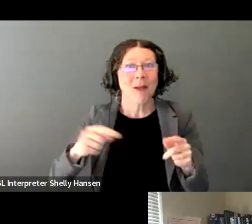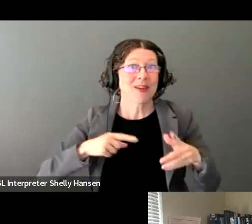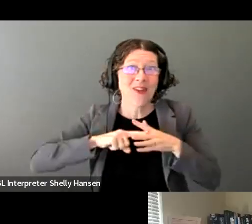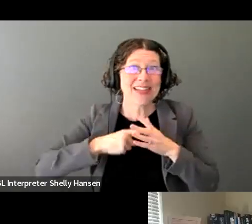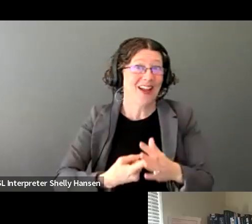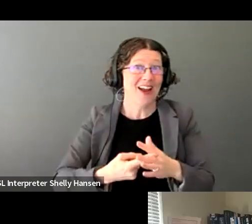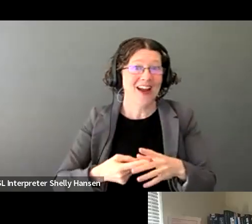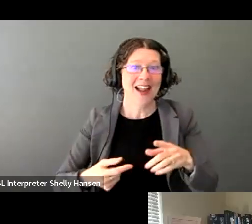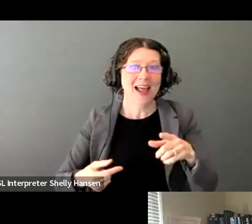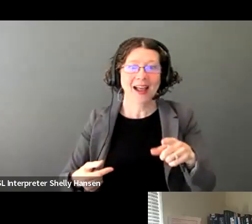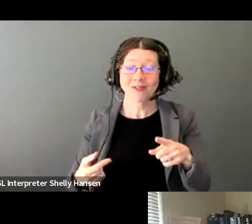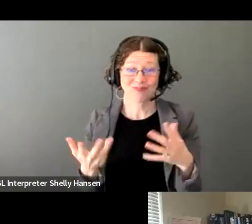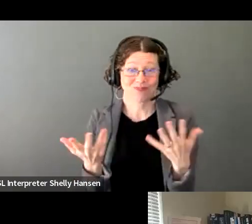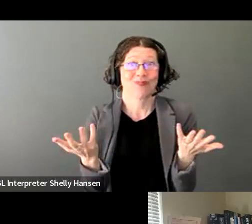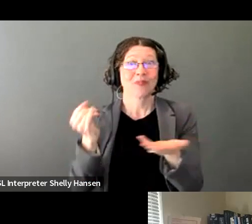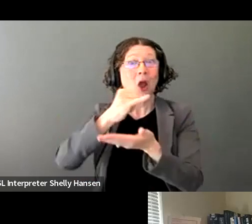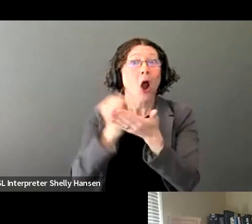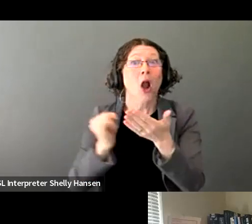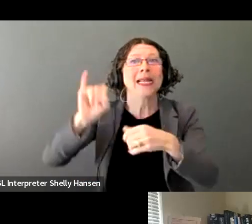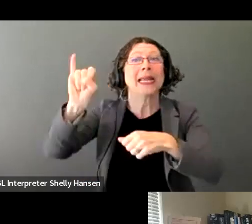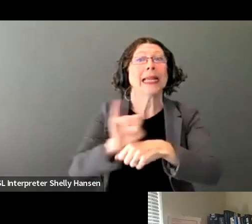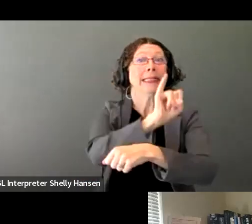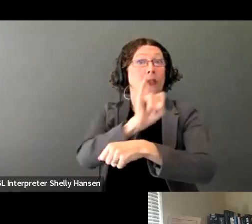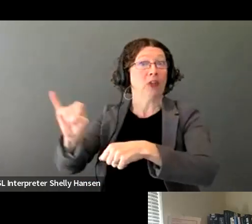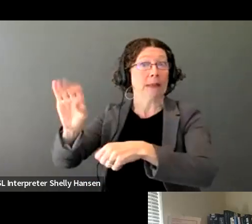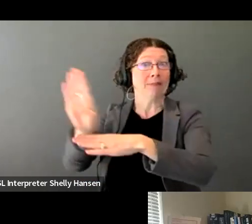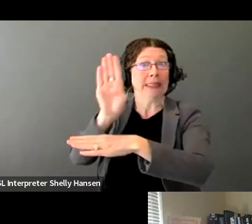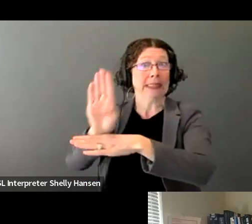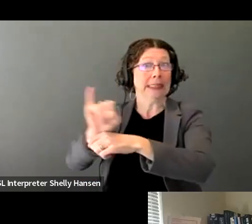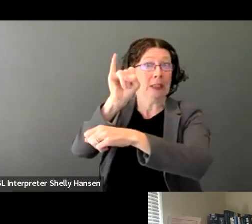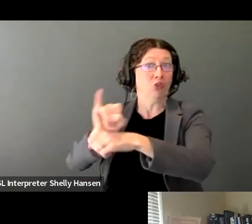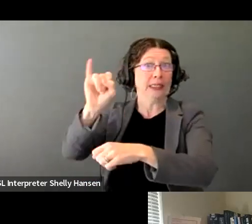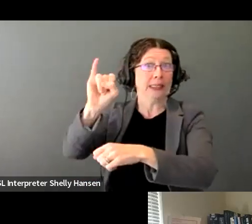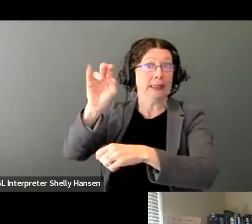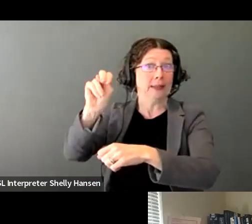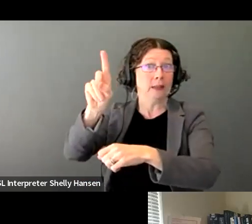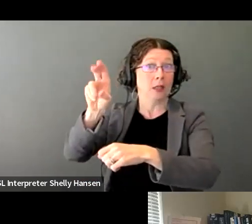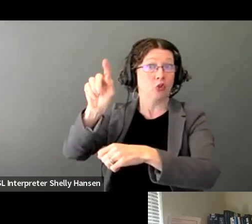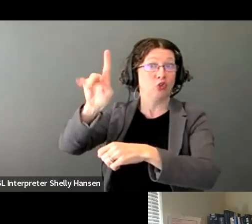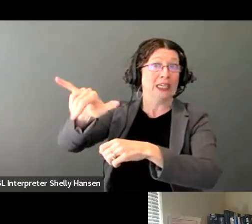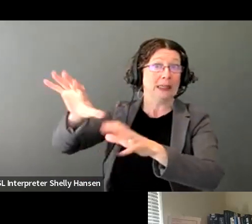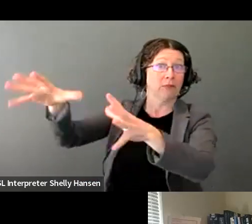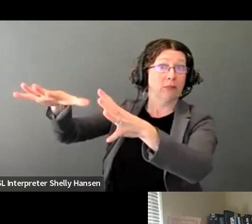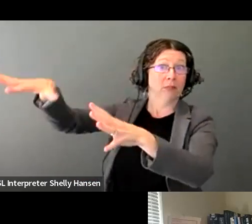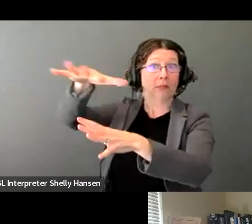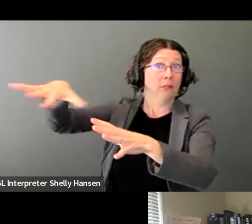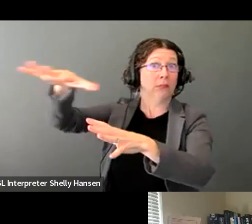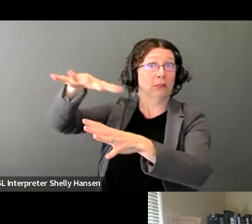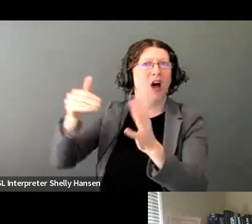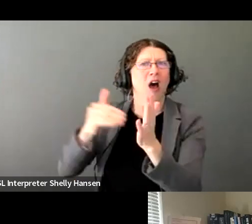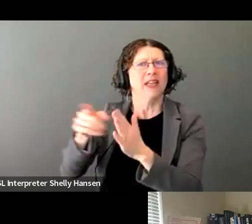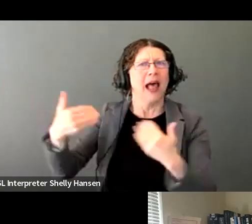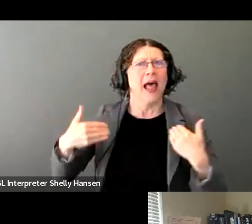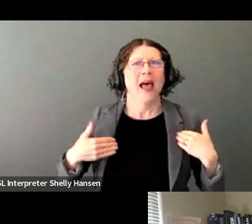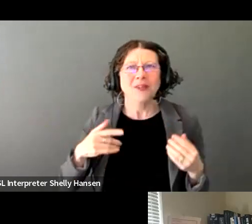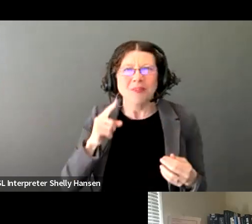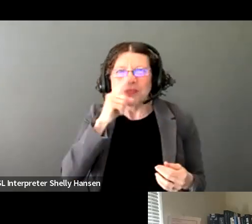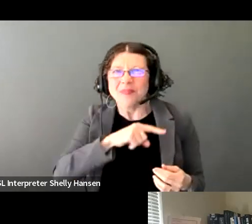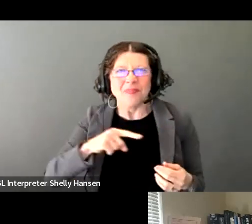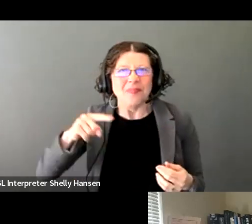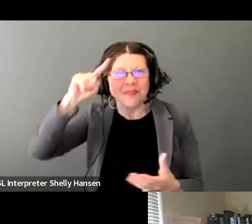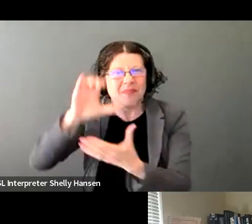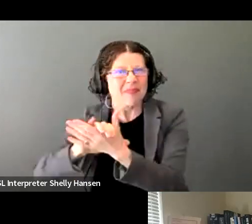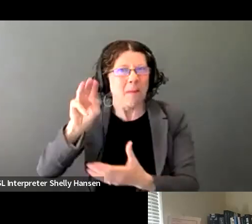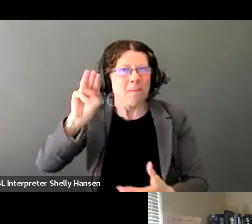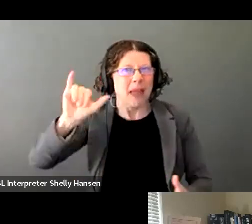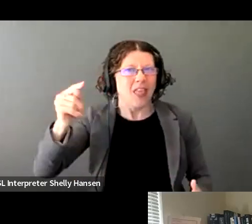I find that the art industry is often filled with a mythology that suggests that because